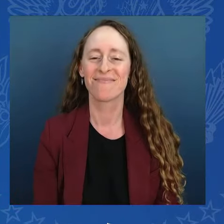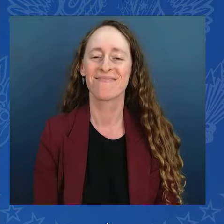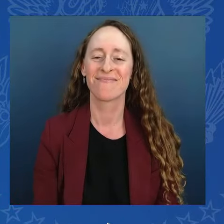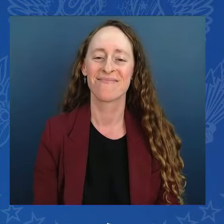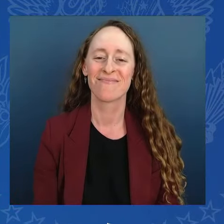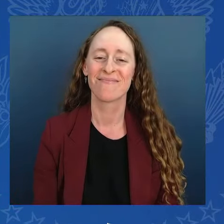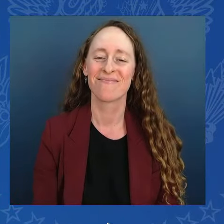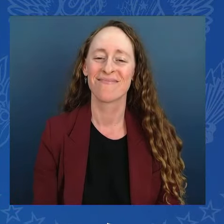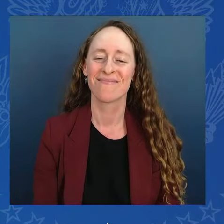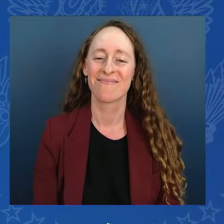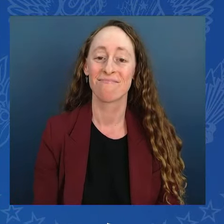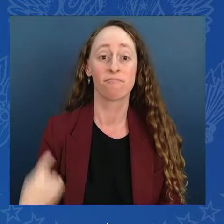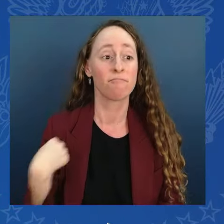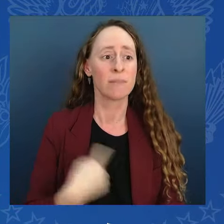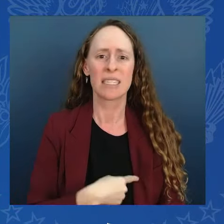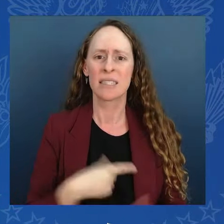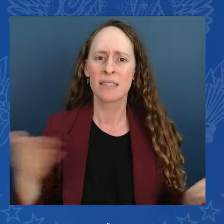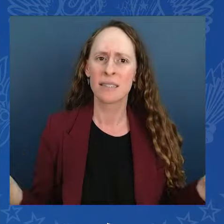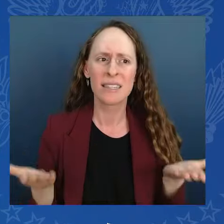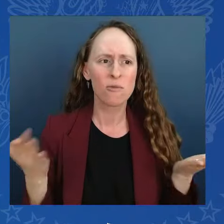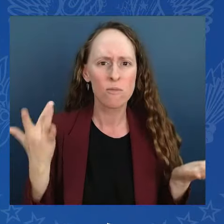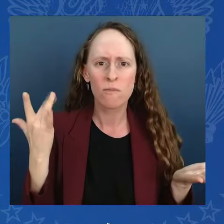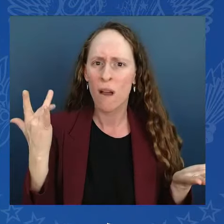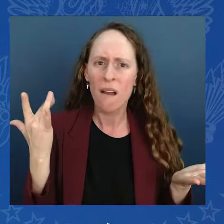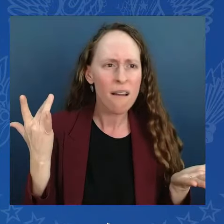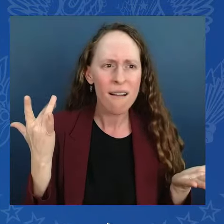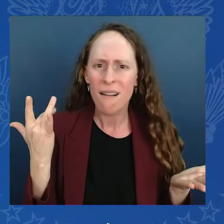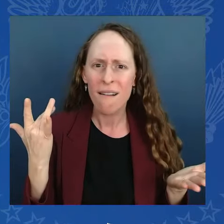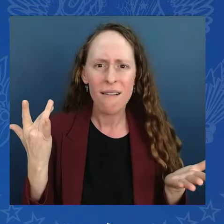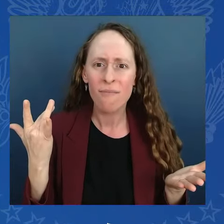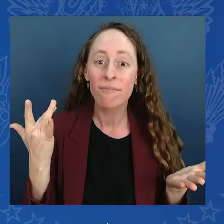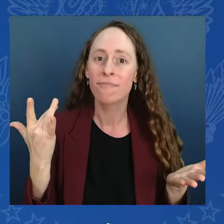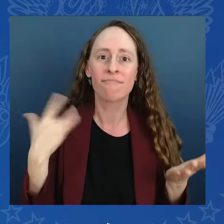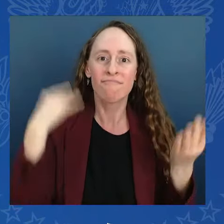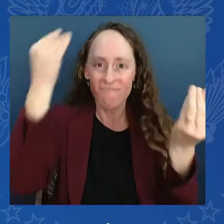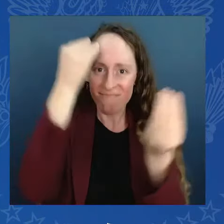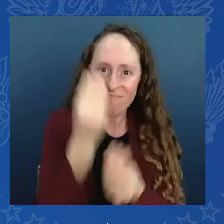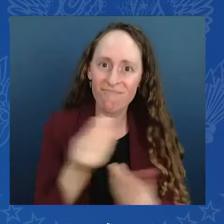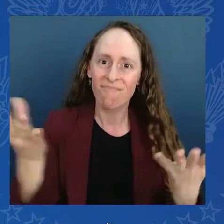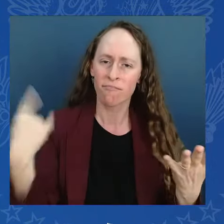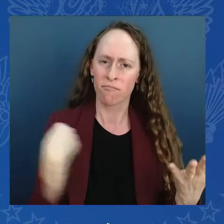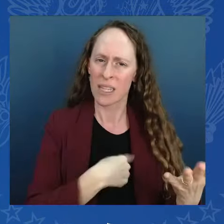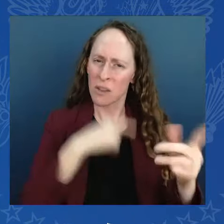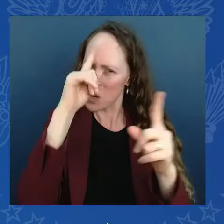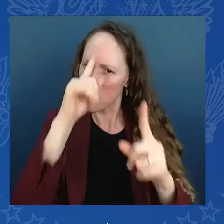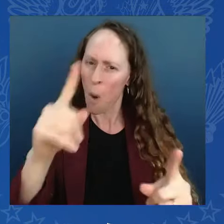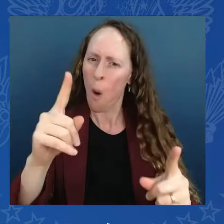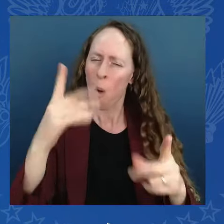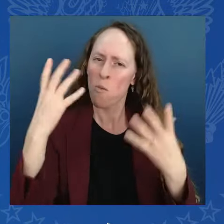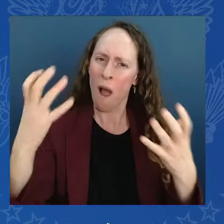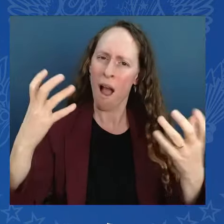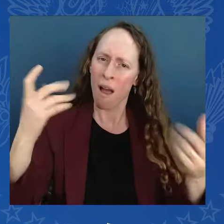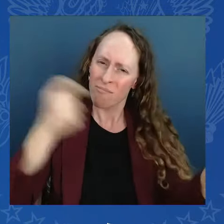that should've been addressed a long time ago in this country: the danger that lead pipes pose to our drinking water.